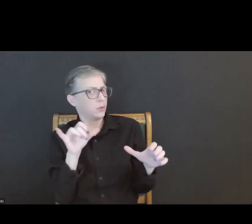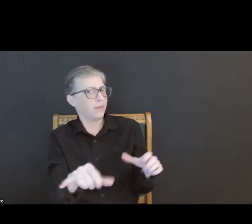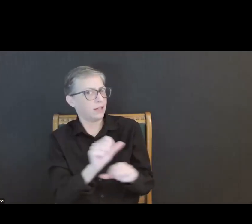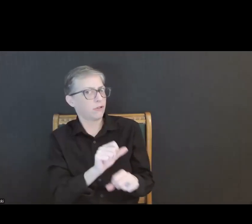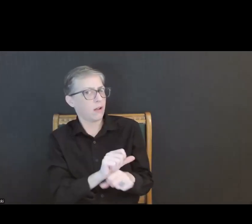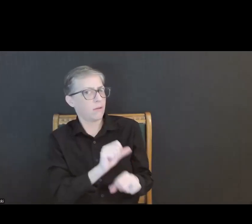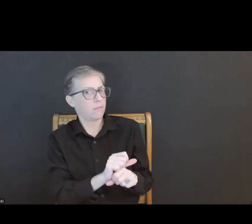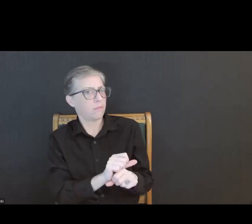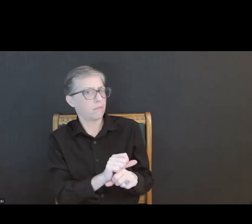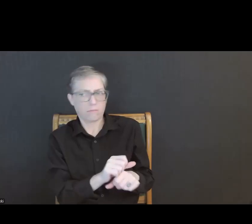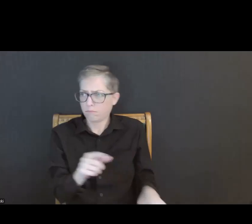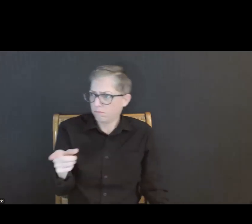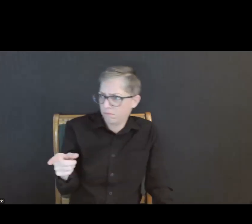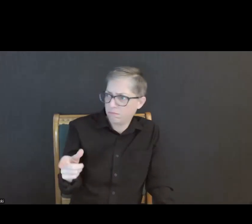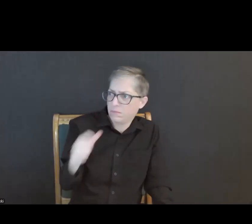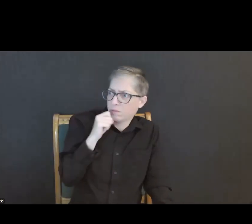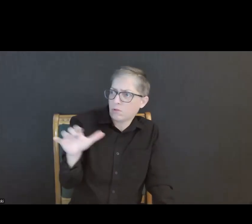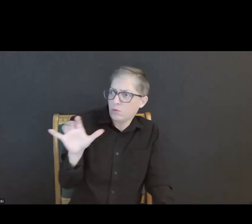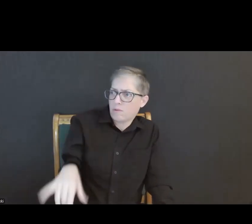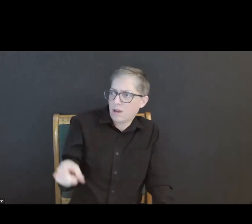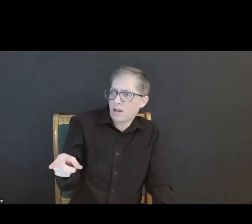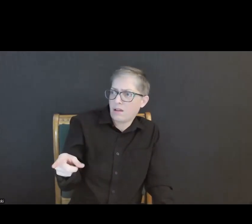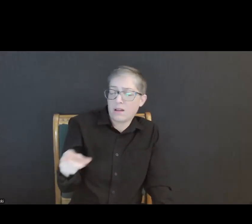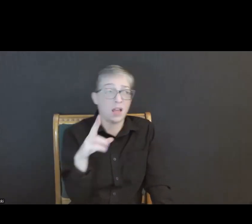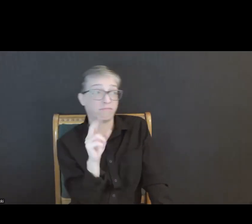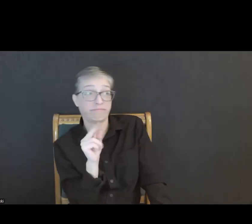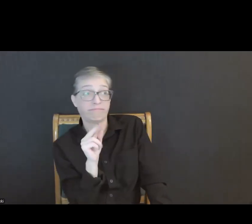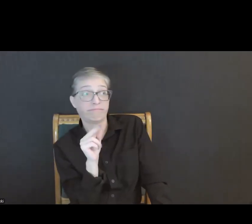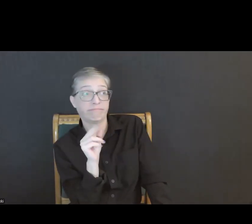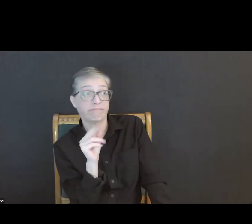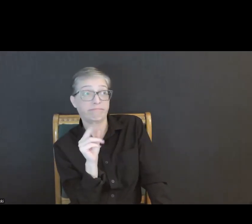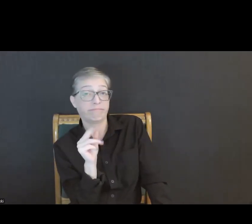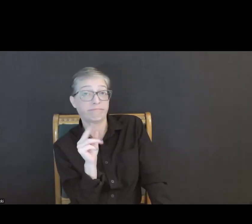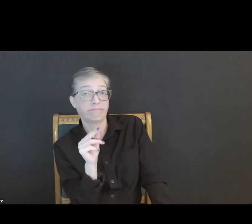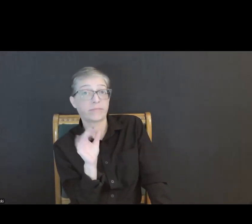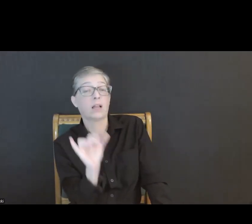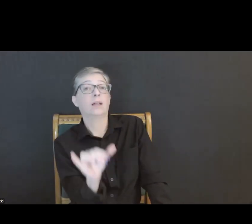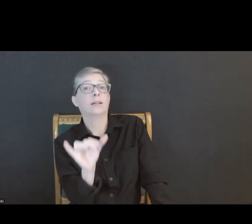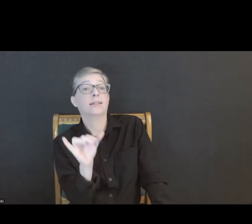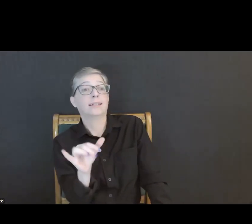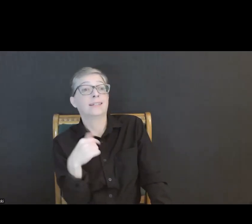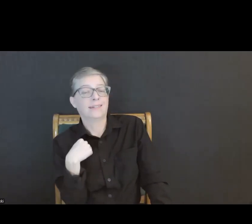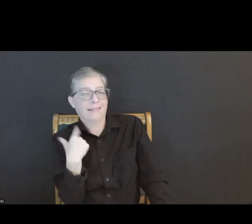that's not what you do oh no that is not what I do and then I learn more and as I had the